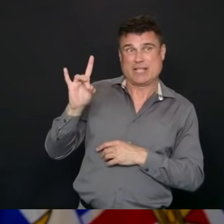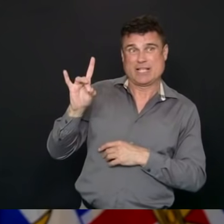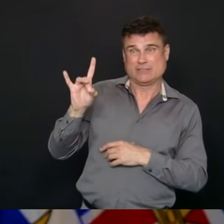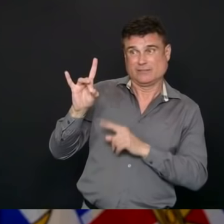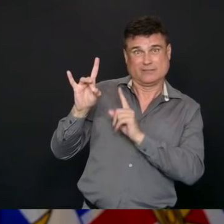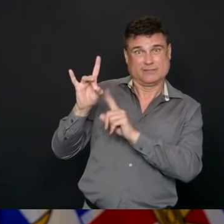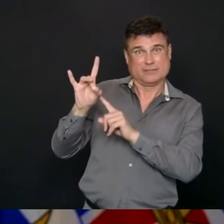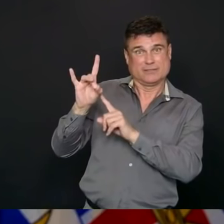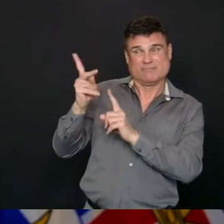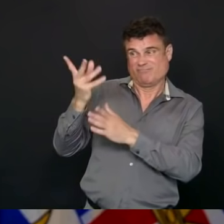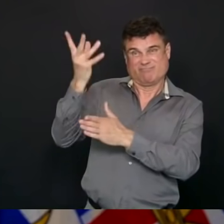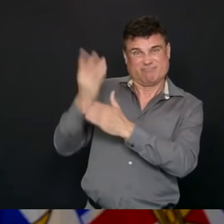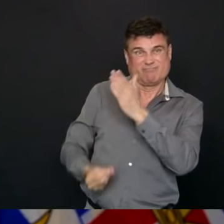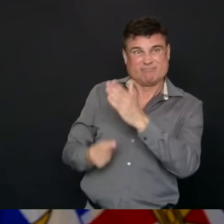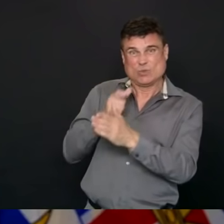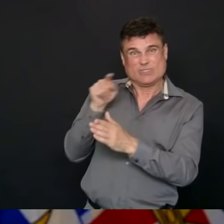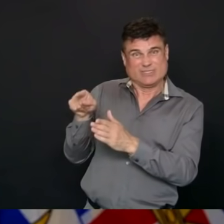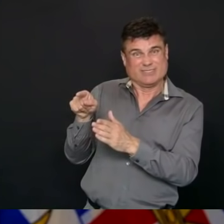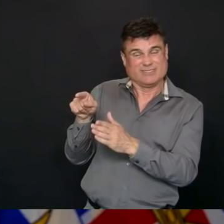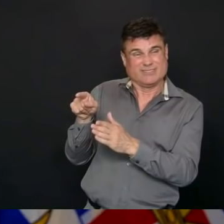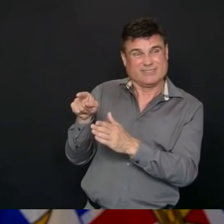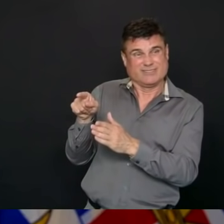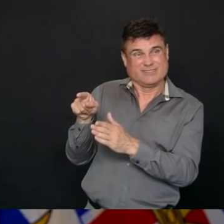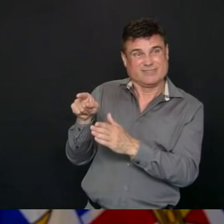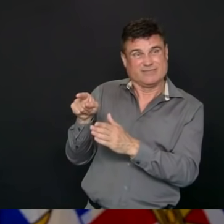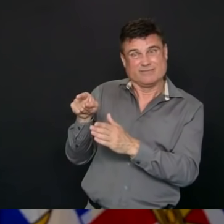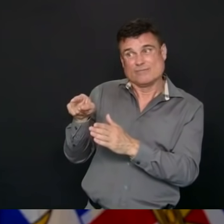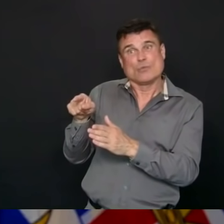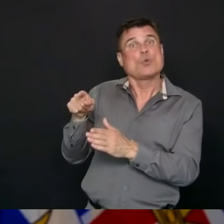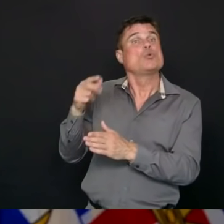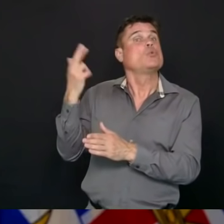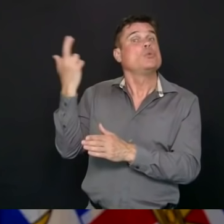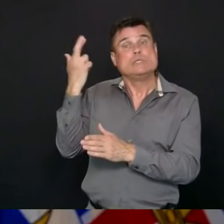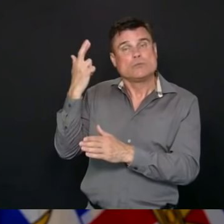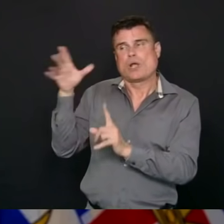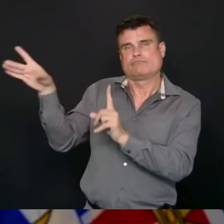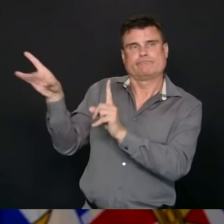Those are seen as and Elders who have histories and families